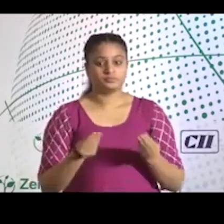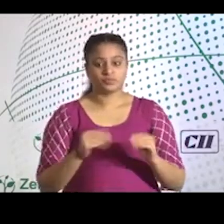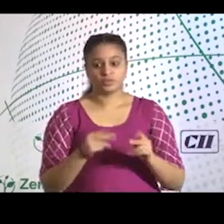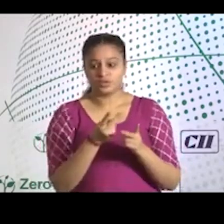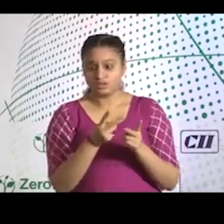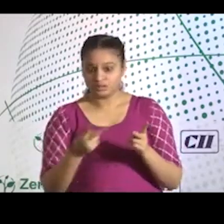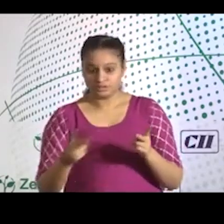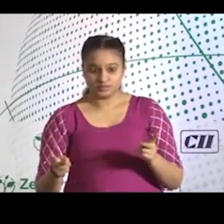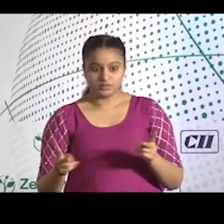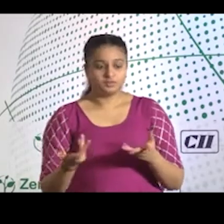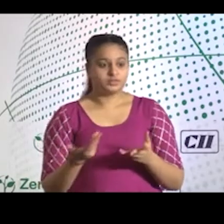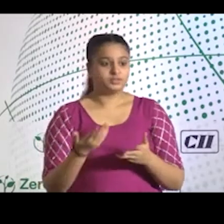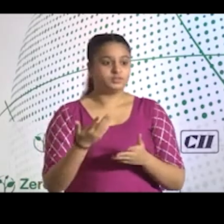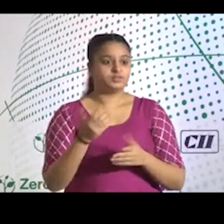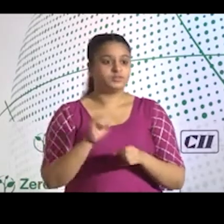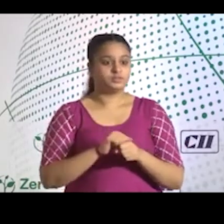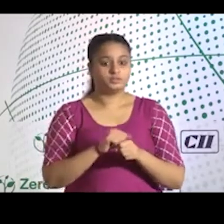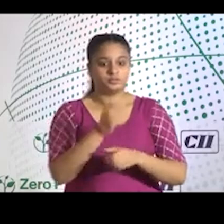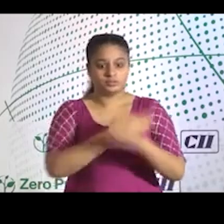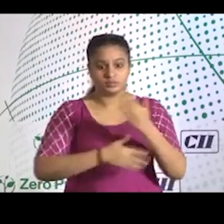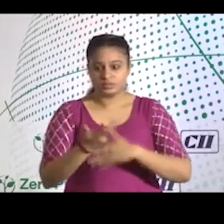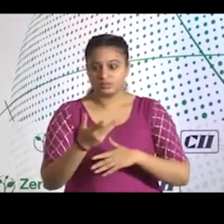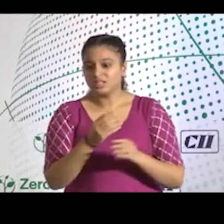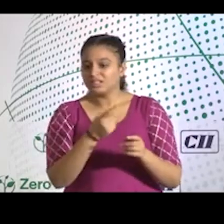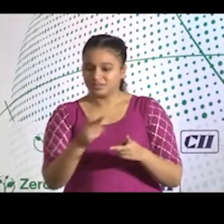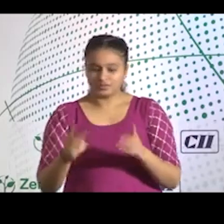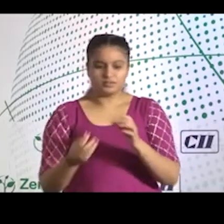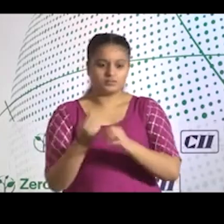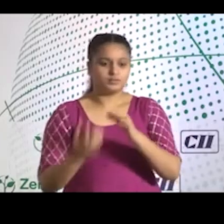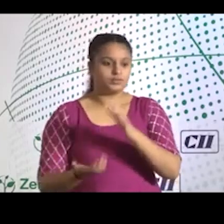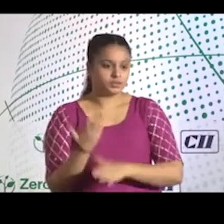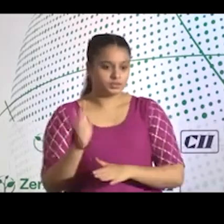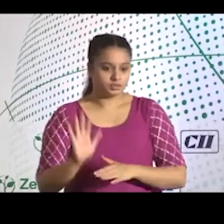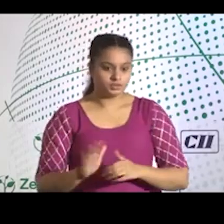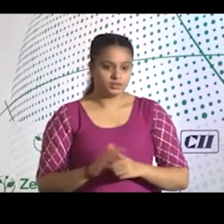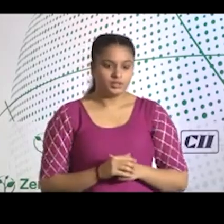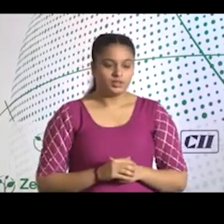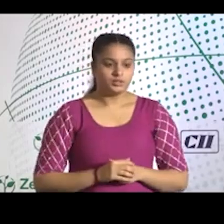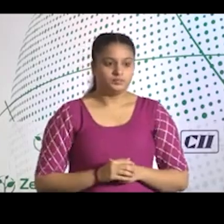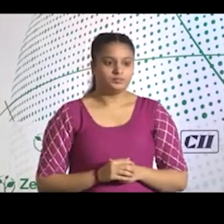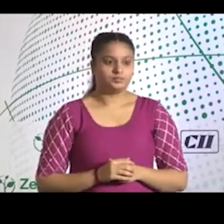feeds come from charitable organizations.